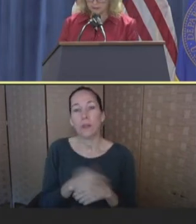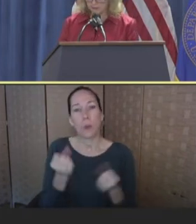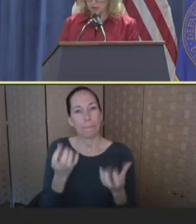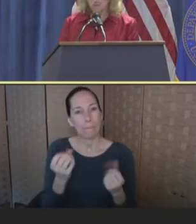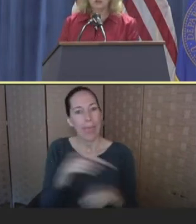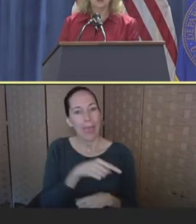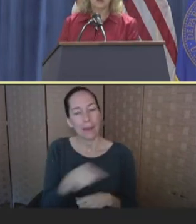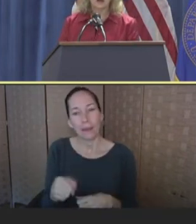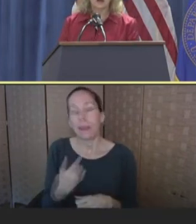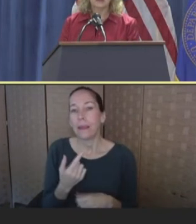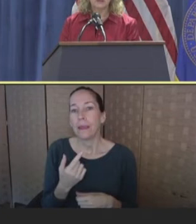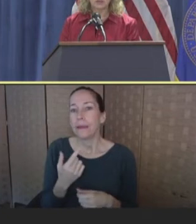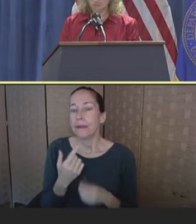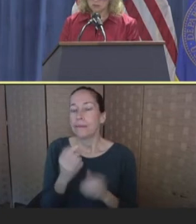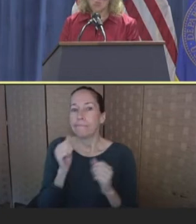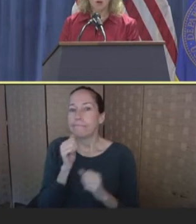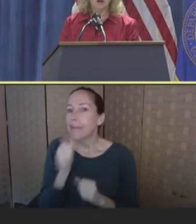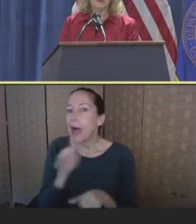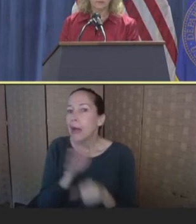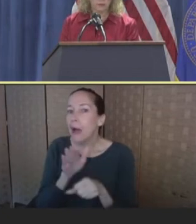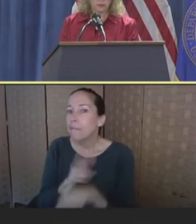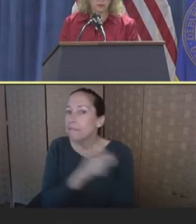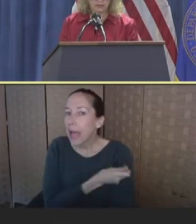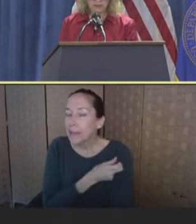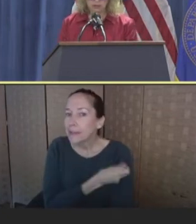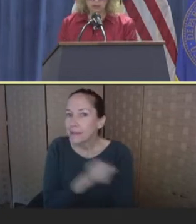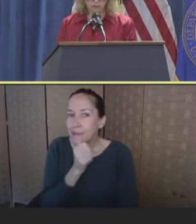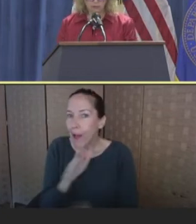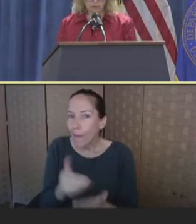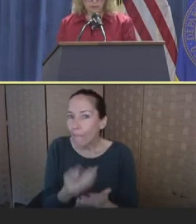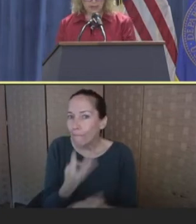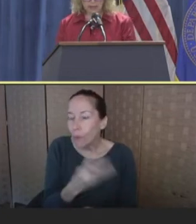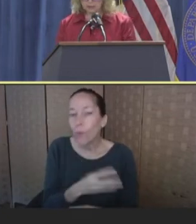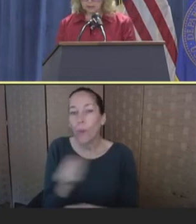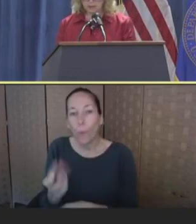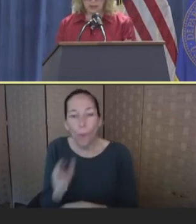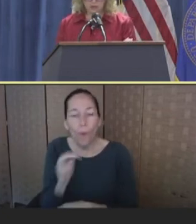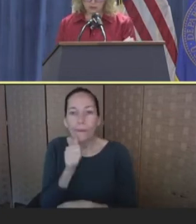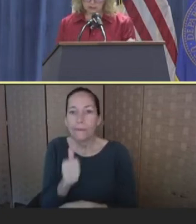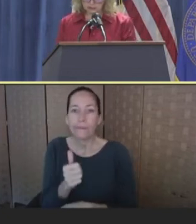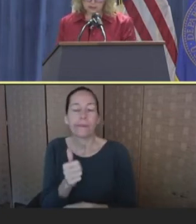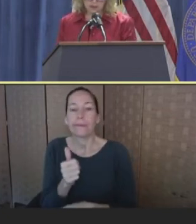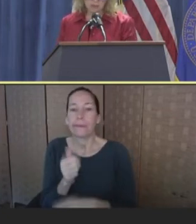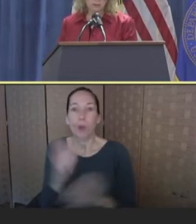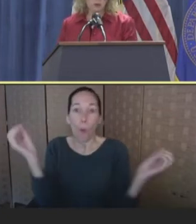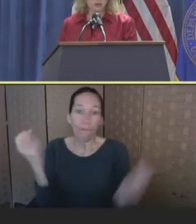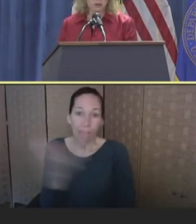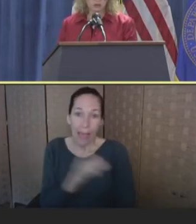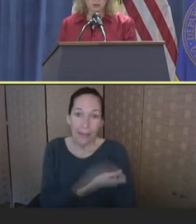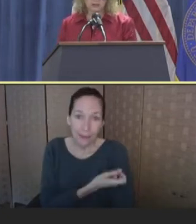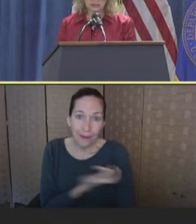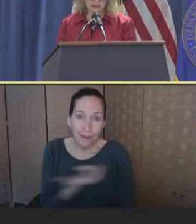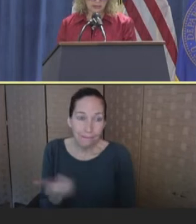So, as mentioned, our vaccination efforts began at our clinics on July 22nd.